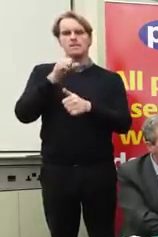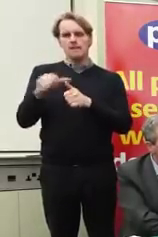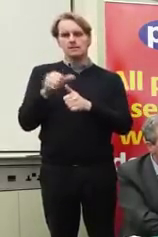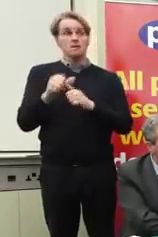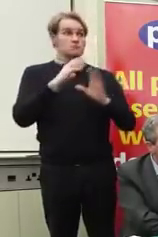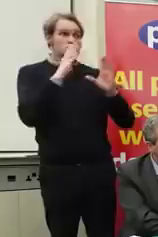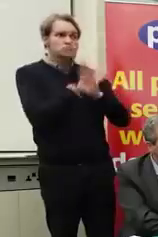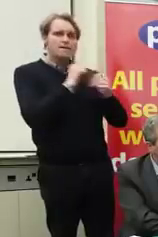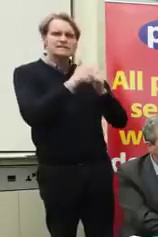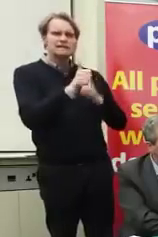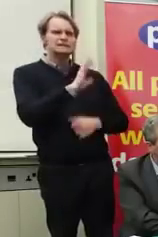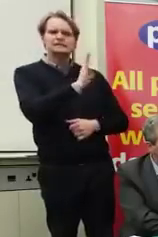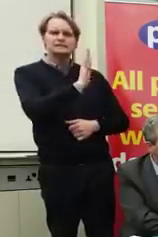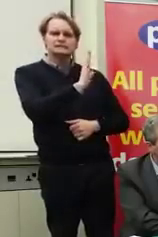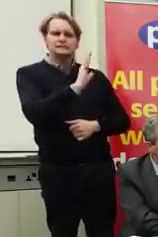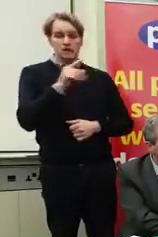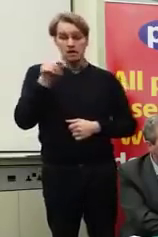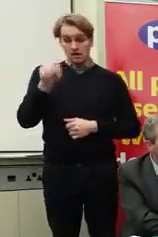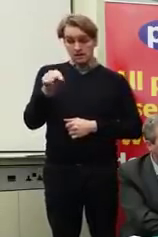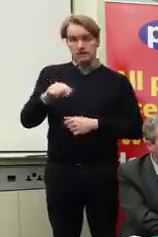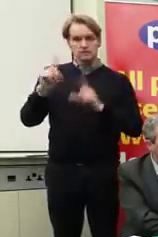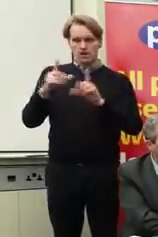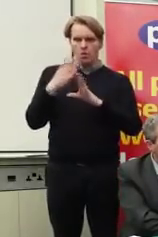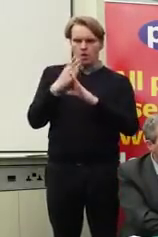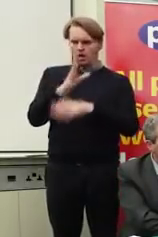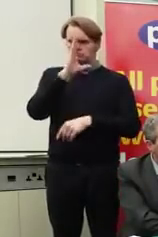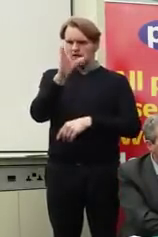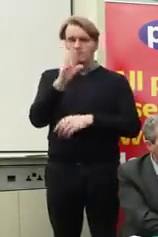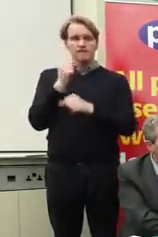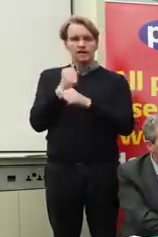workers would undertake those services, who deliver the services know it better than anybody